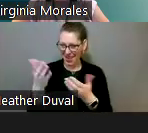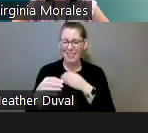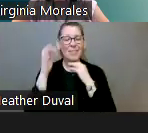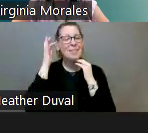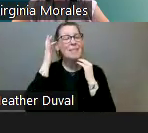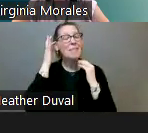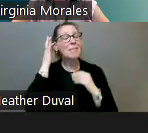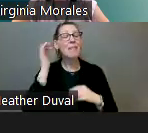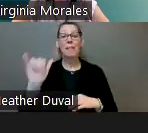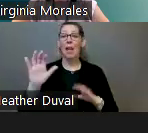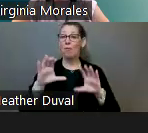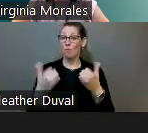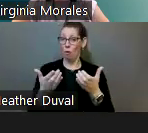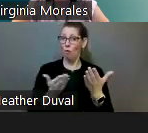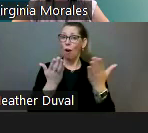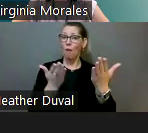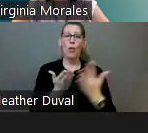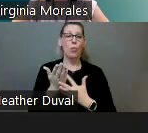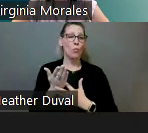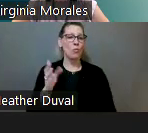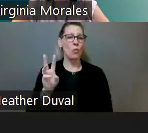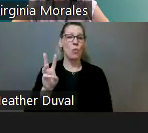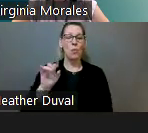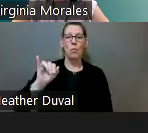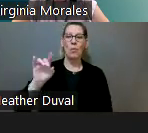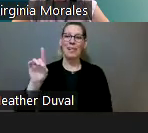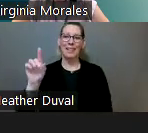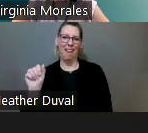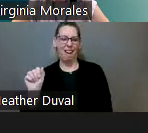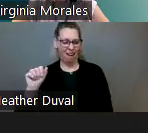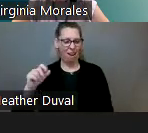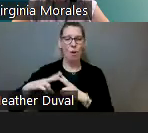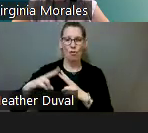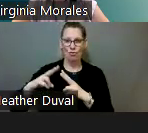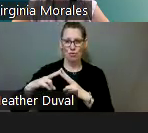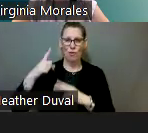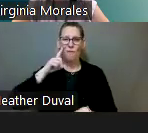course is offered through WEDA, who is our partner for assessments and English